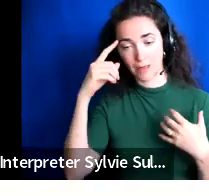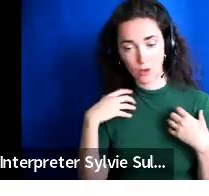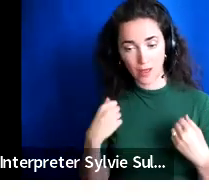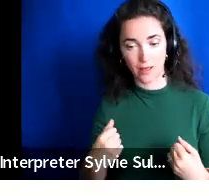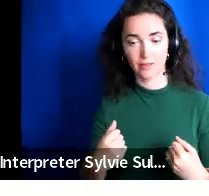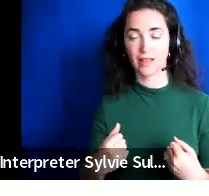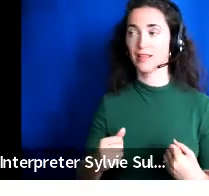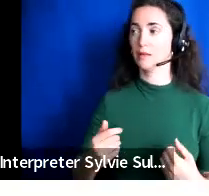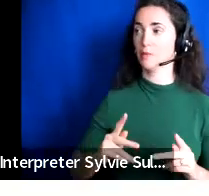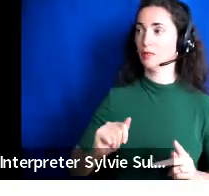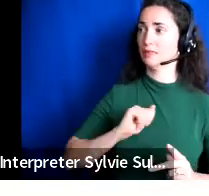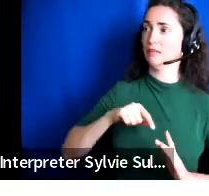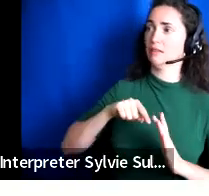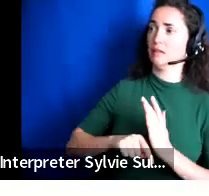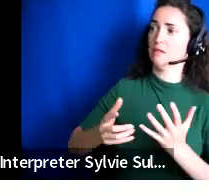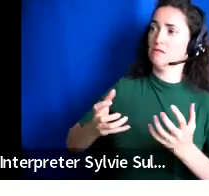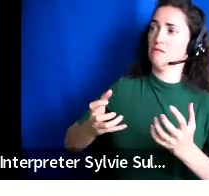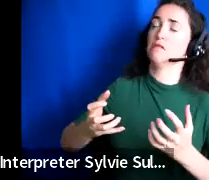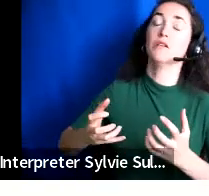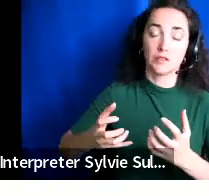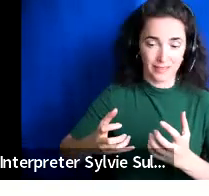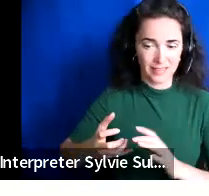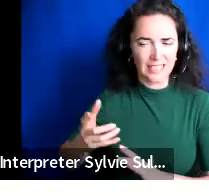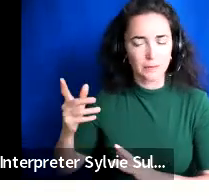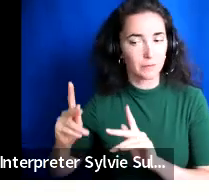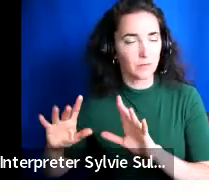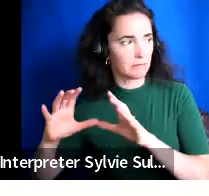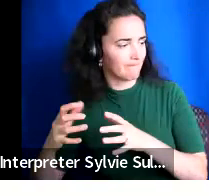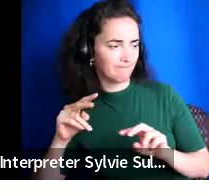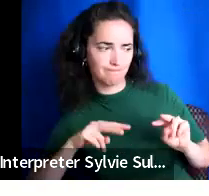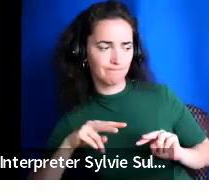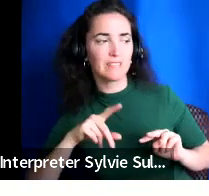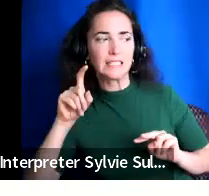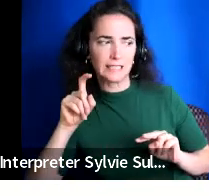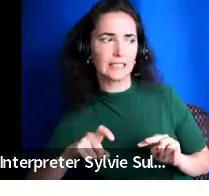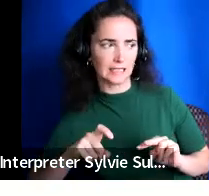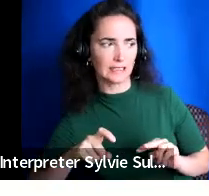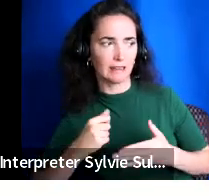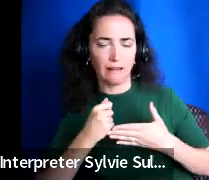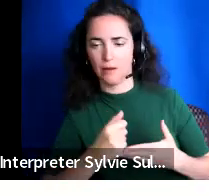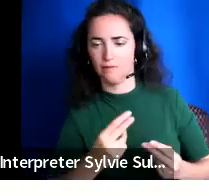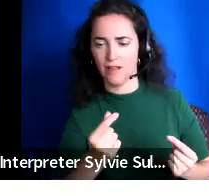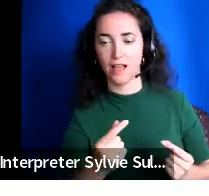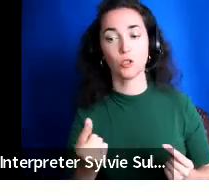3 digit number for individuals and prices, took their idea to State State leaders and to members of Congress.